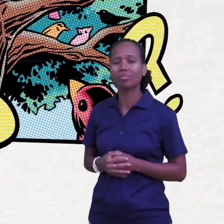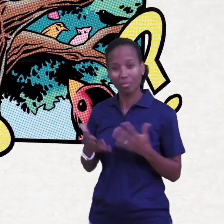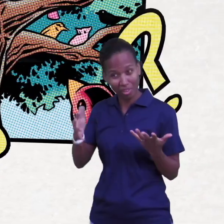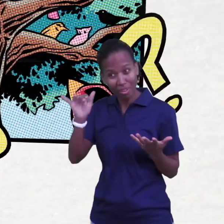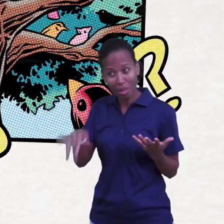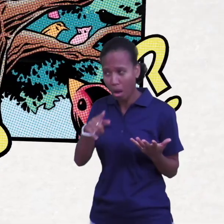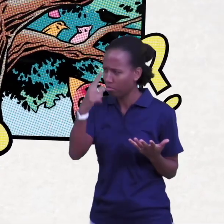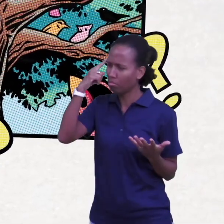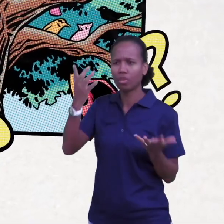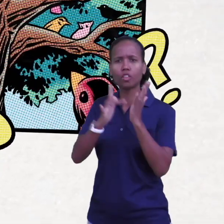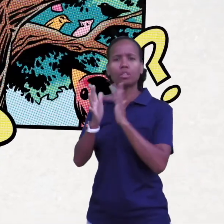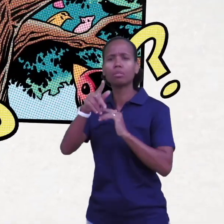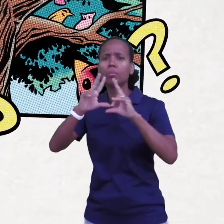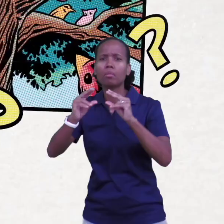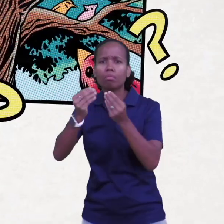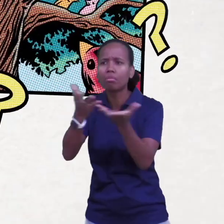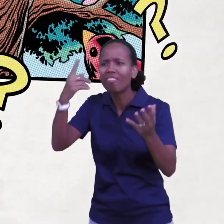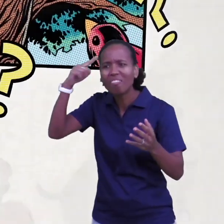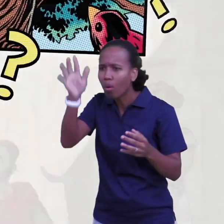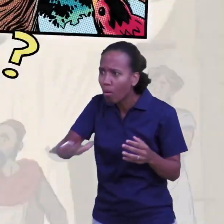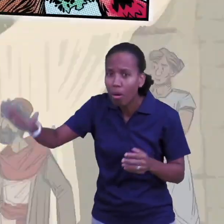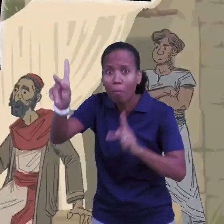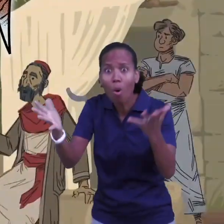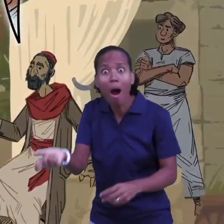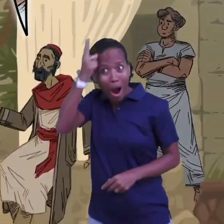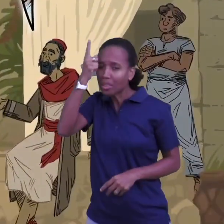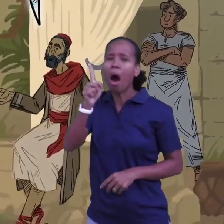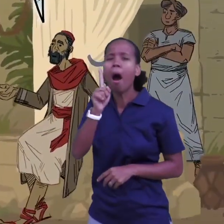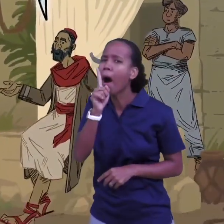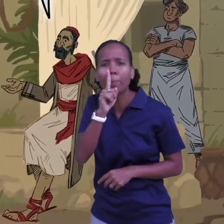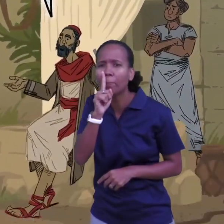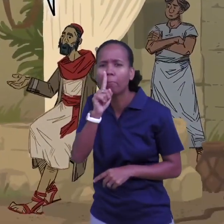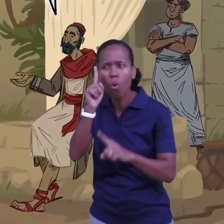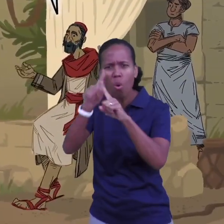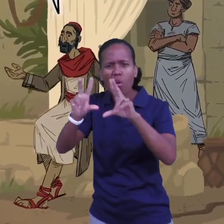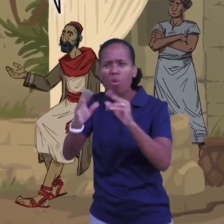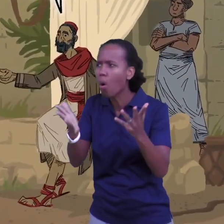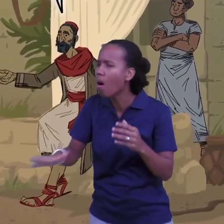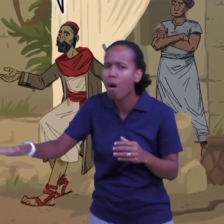Tim: Exactly. Jesus didn’t tell parables to make everything clear.